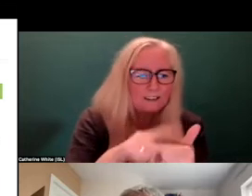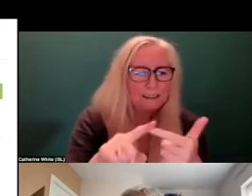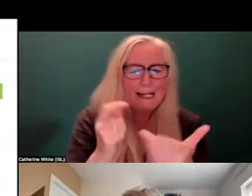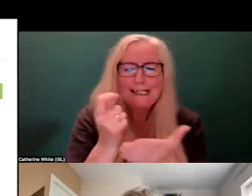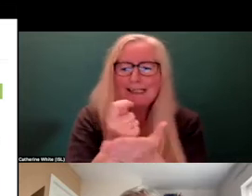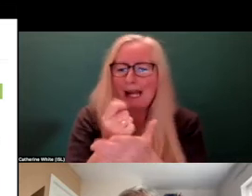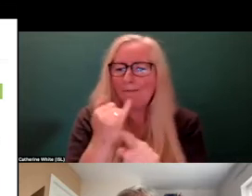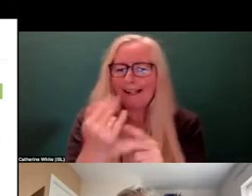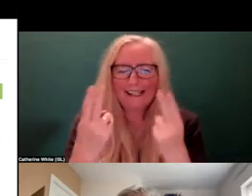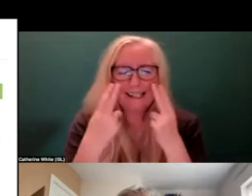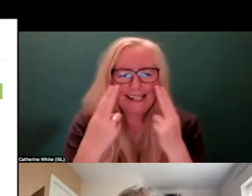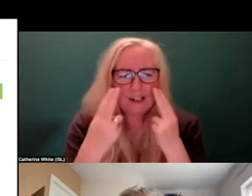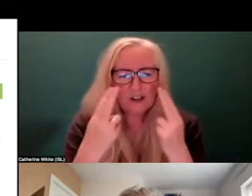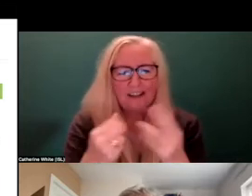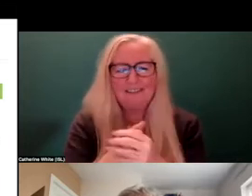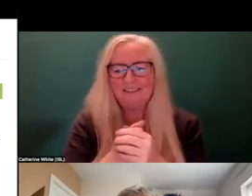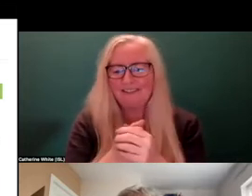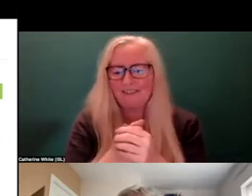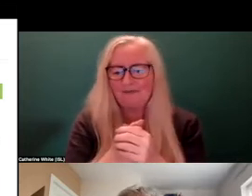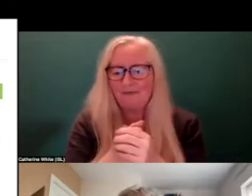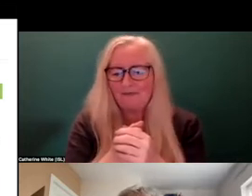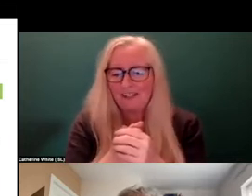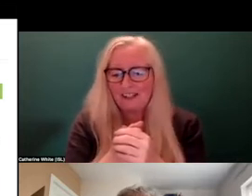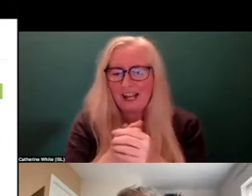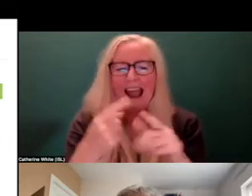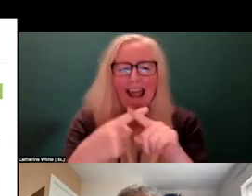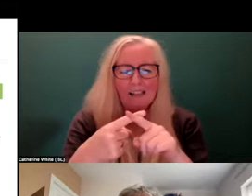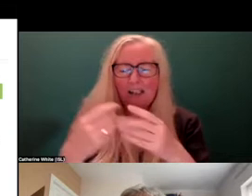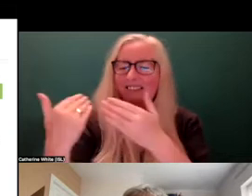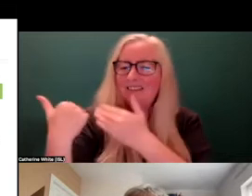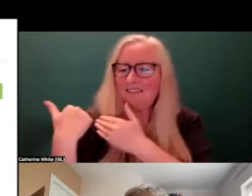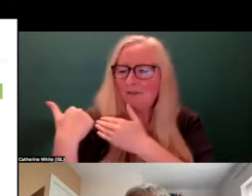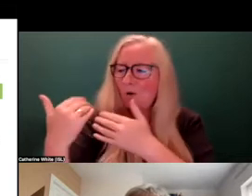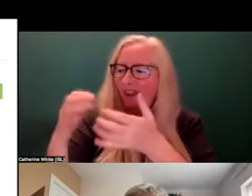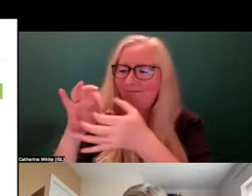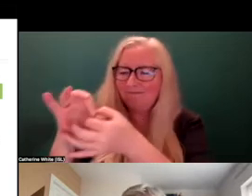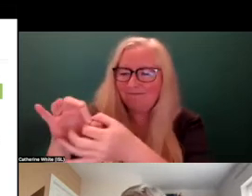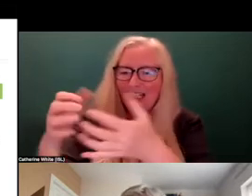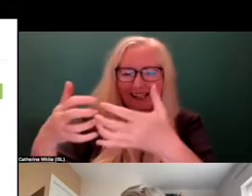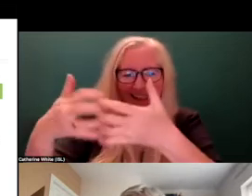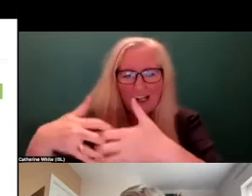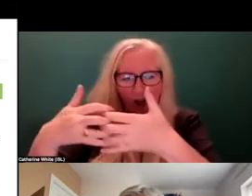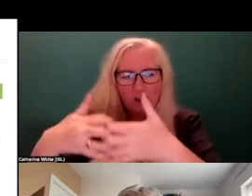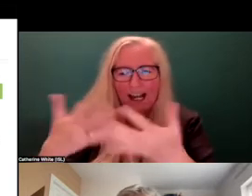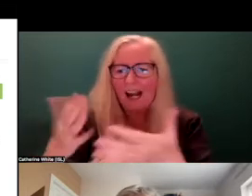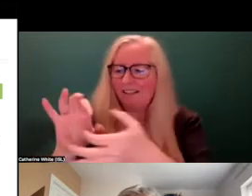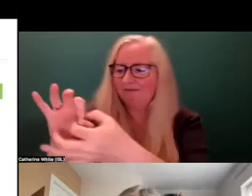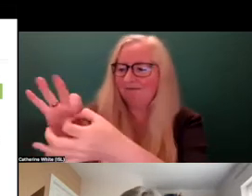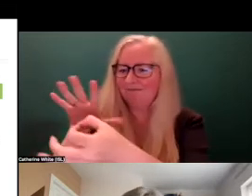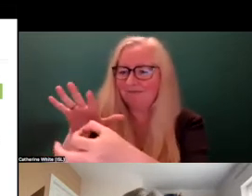water, our time in nature, walking in gardens, I'll talk a little bit more around the role of technology and sometimes our need to detach from